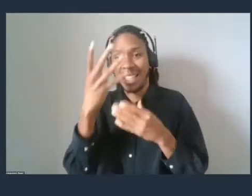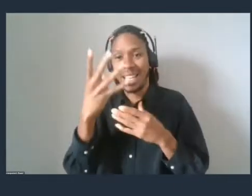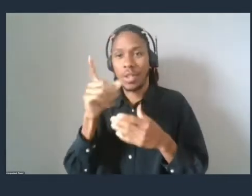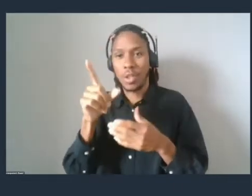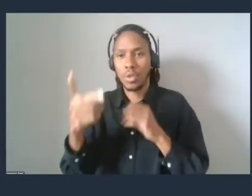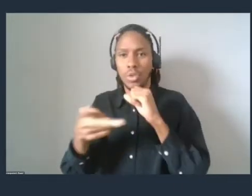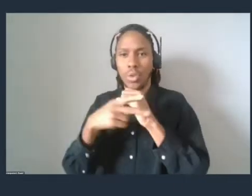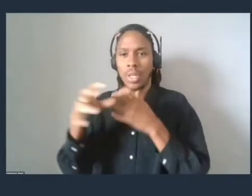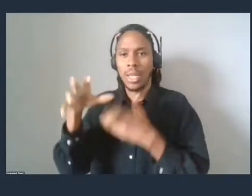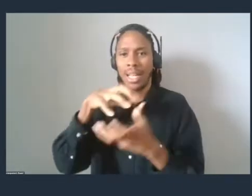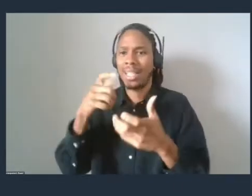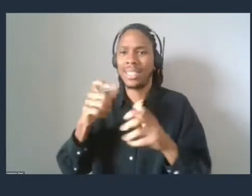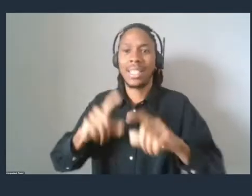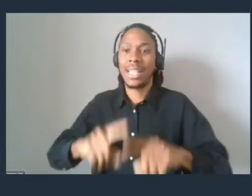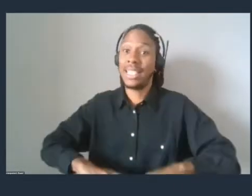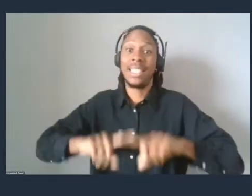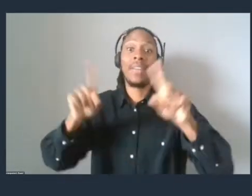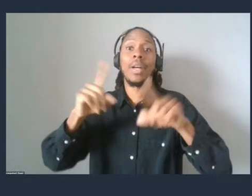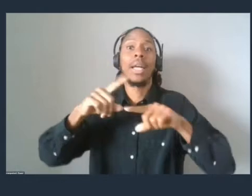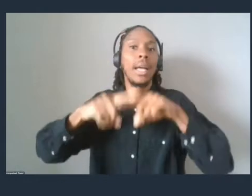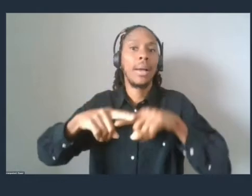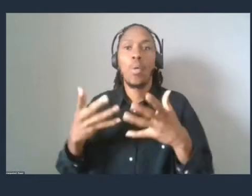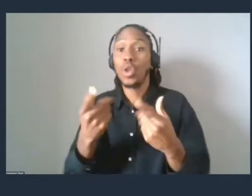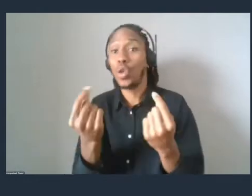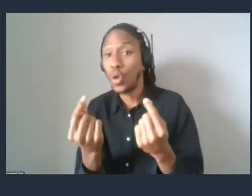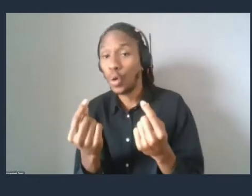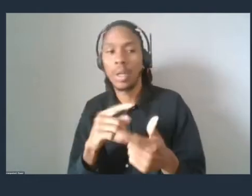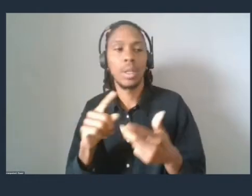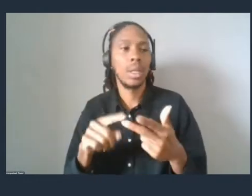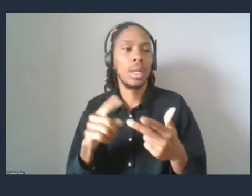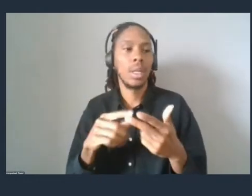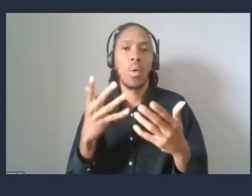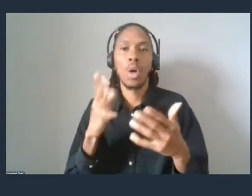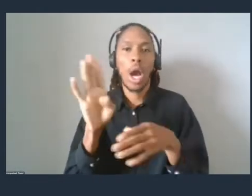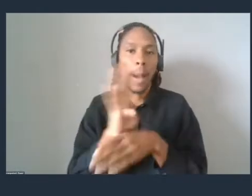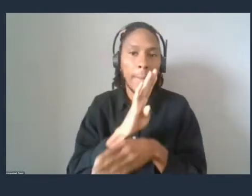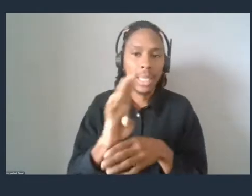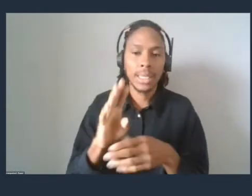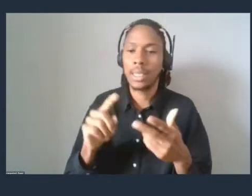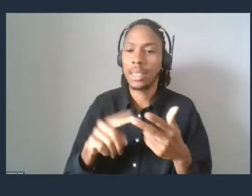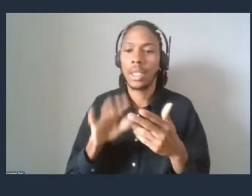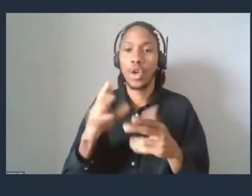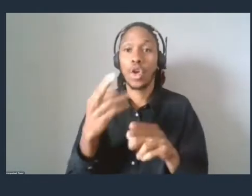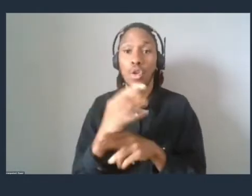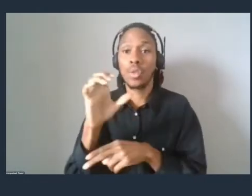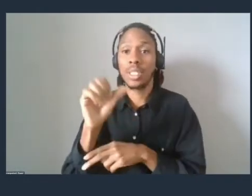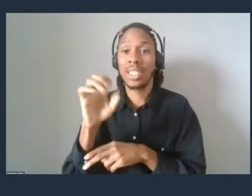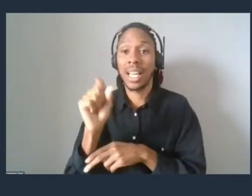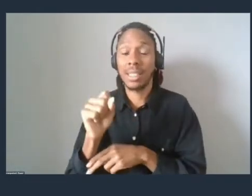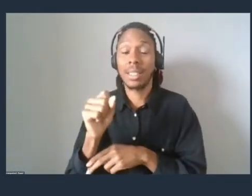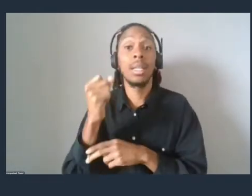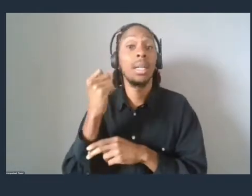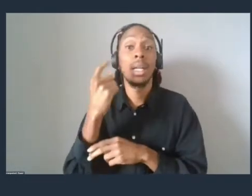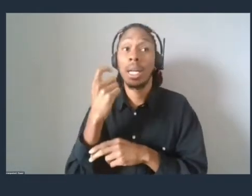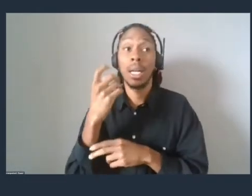depending on what you're doing and what your business is and what your use cases are. Really the dimension that sort of puts you